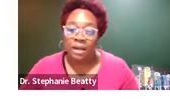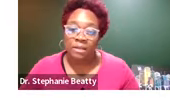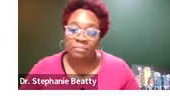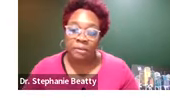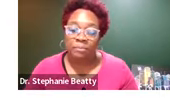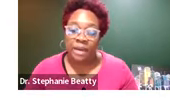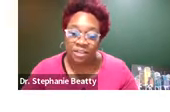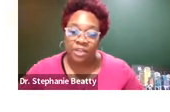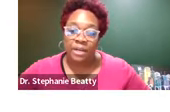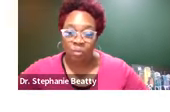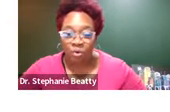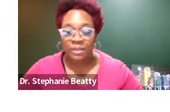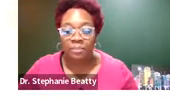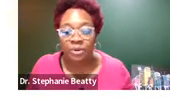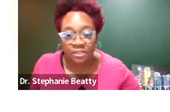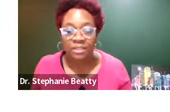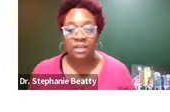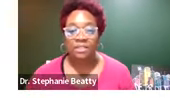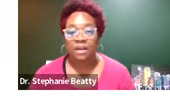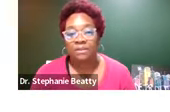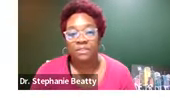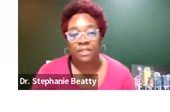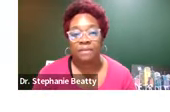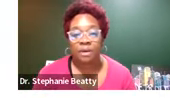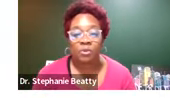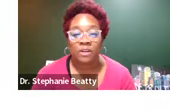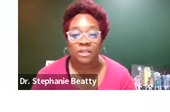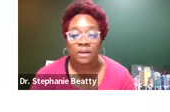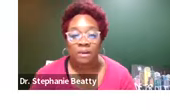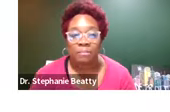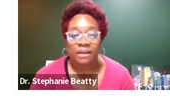And be patient and work with that person to understand their points.